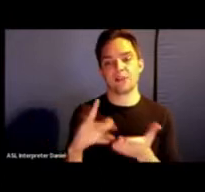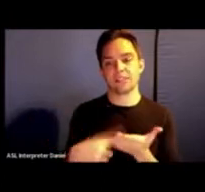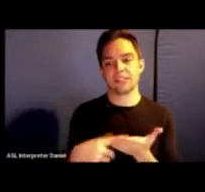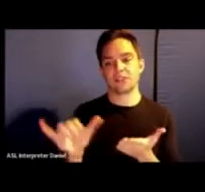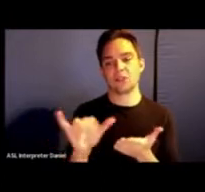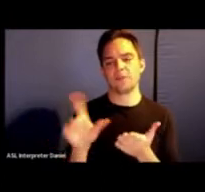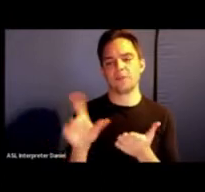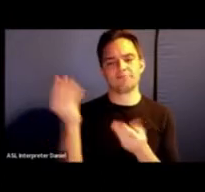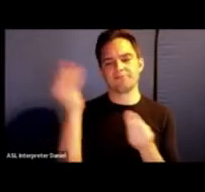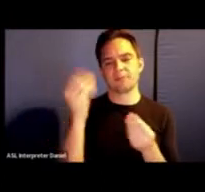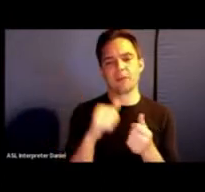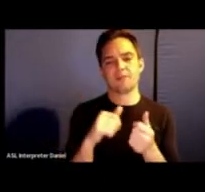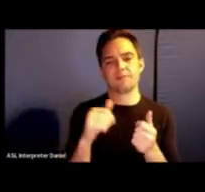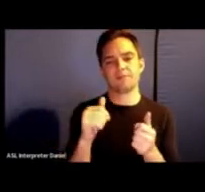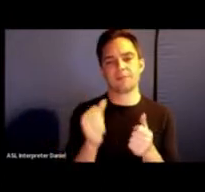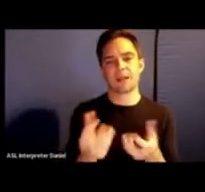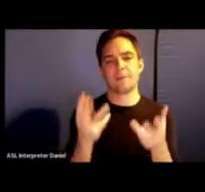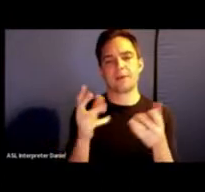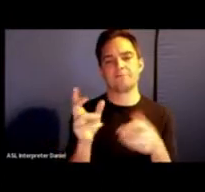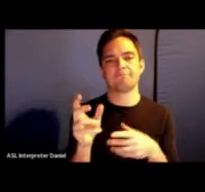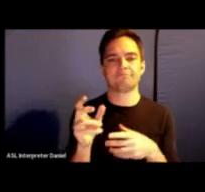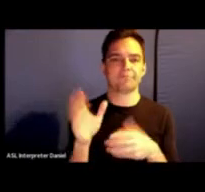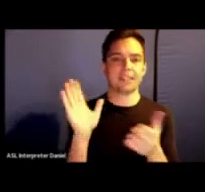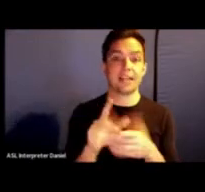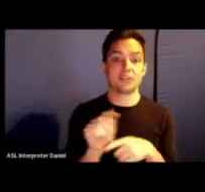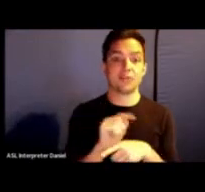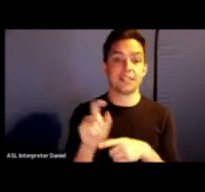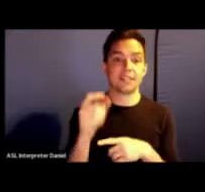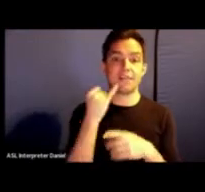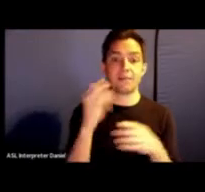how much less training would be needed if people using the program. Were also the I&A